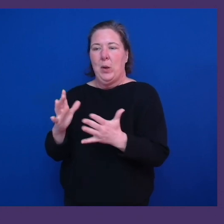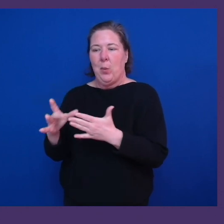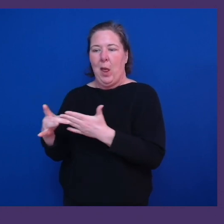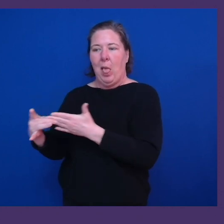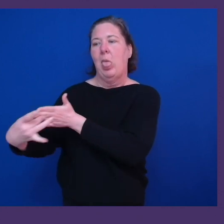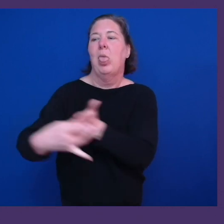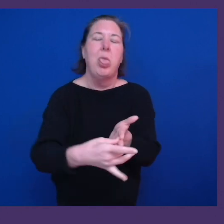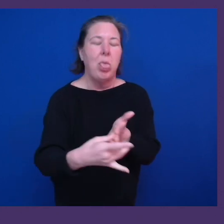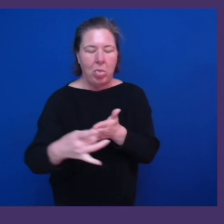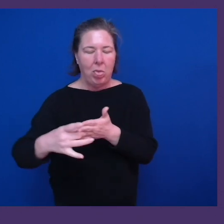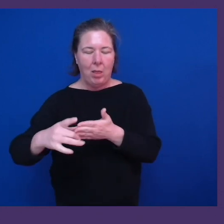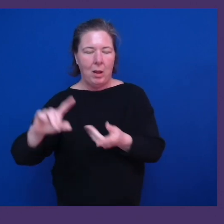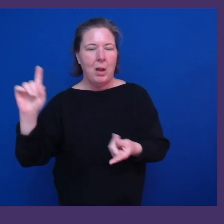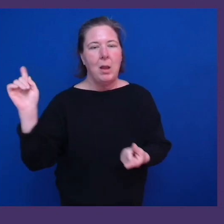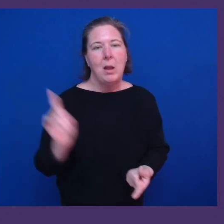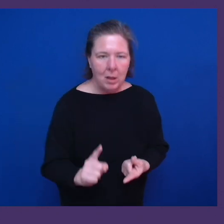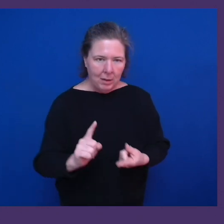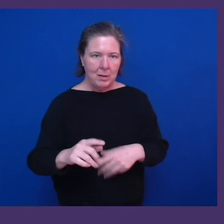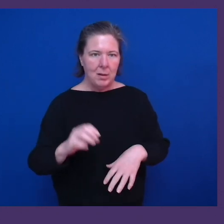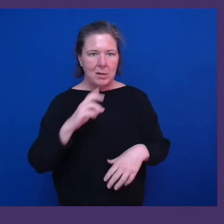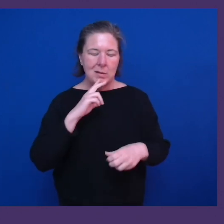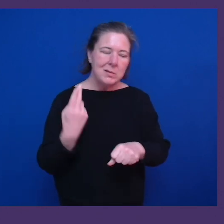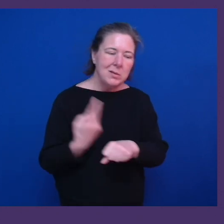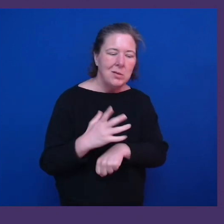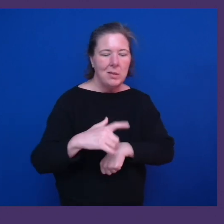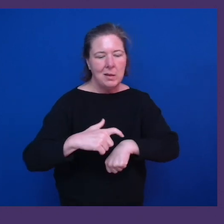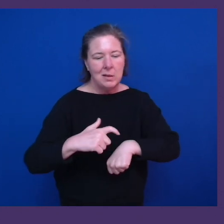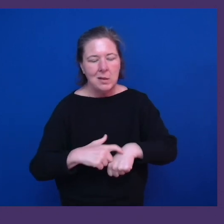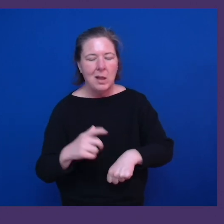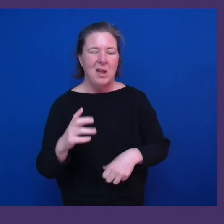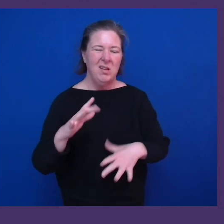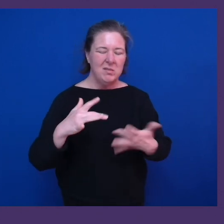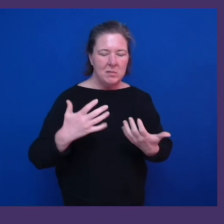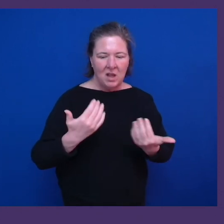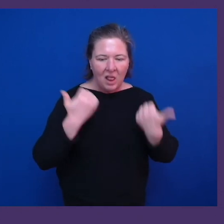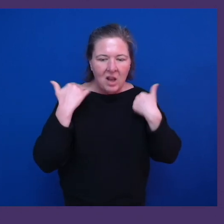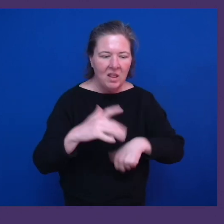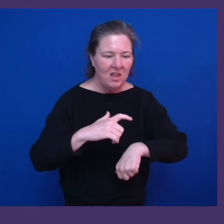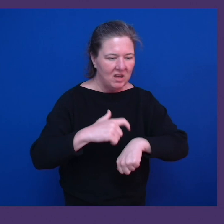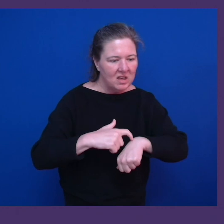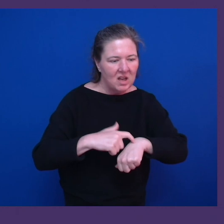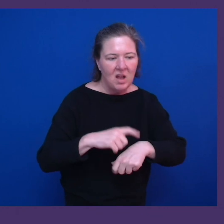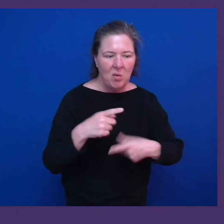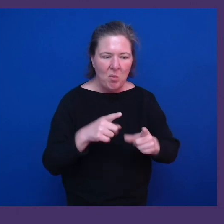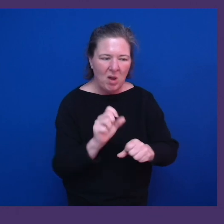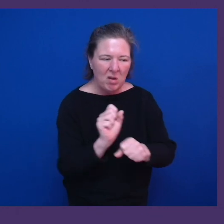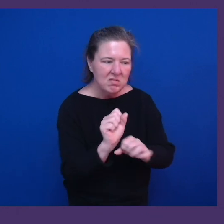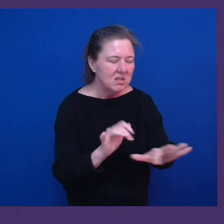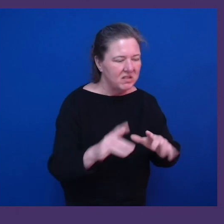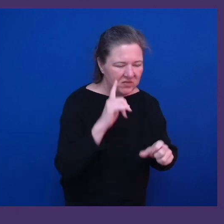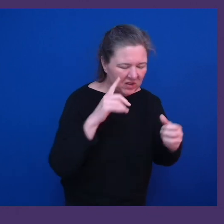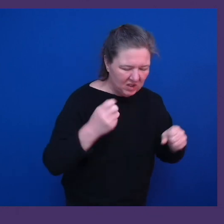or taking time out of their workday to use this. If the output is not good, then they essentially just wasted their time